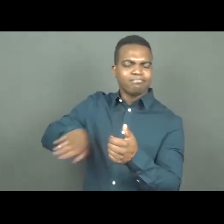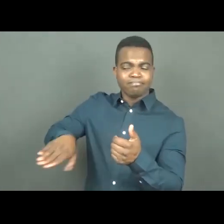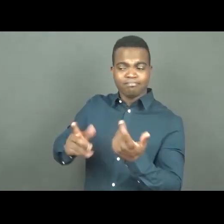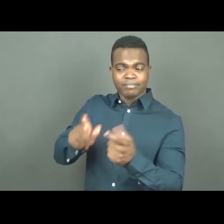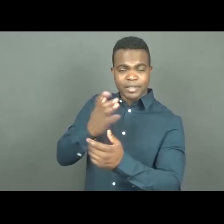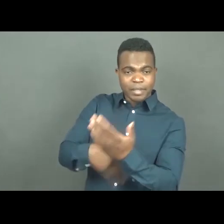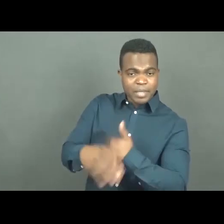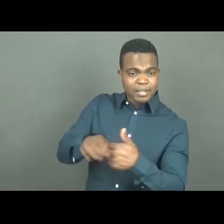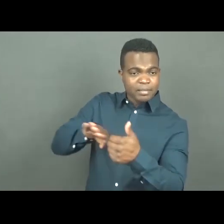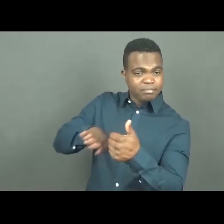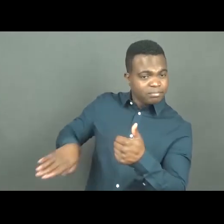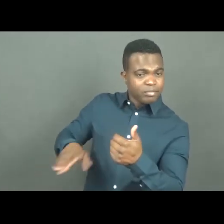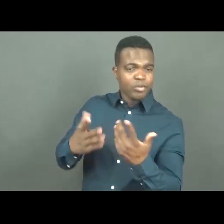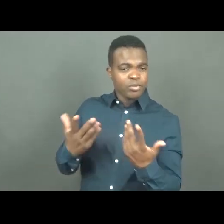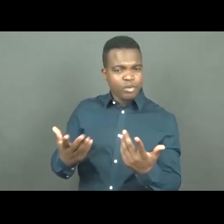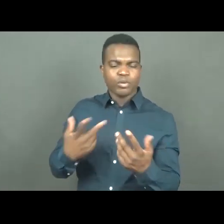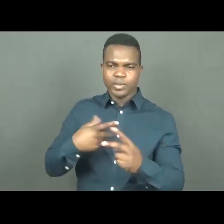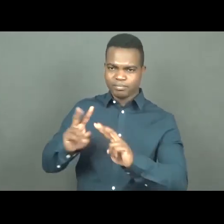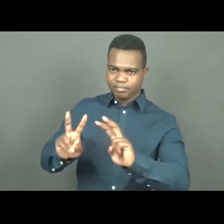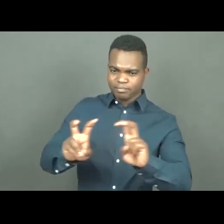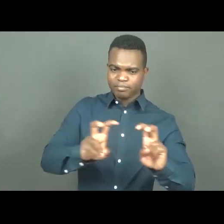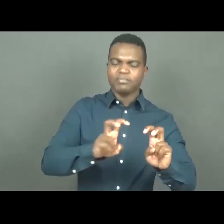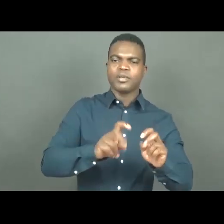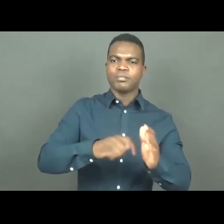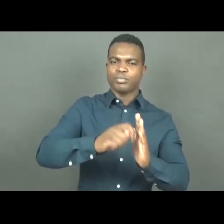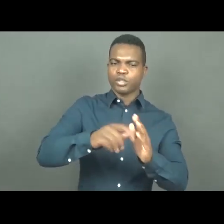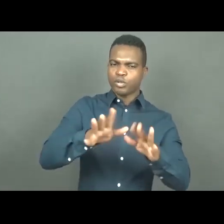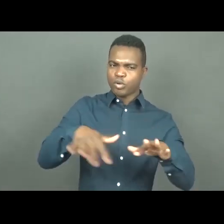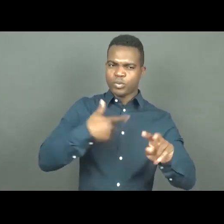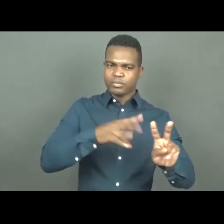because it is already been making a good start, but it could easily build on the start that it has